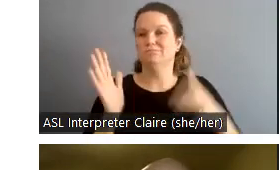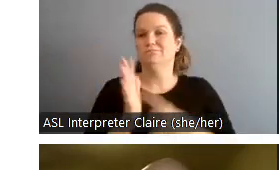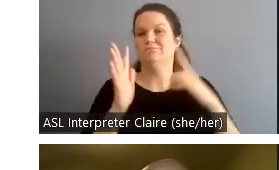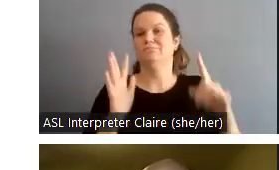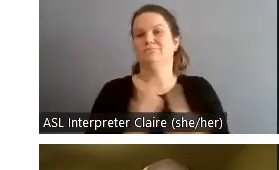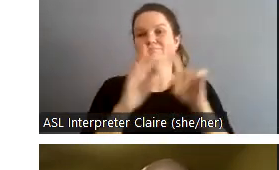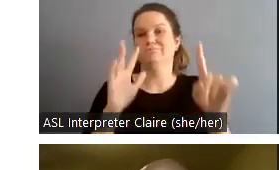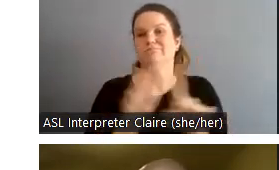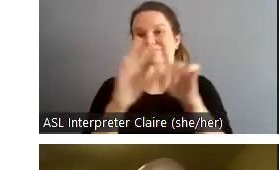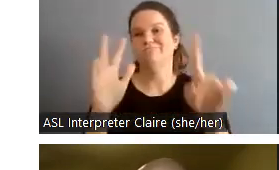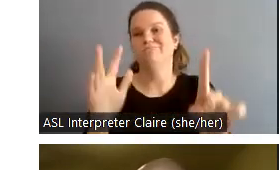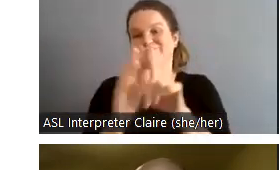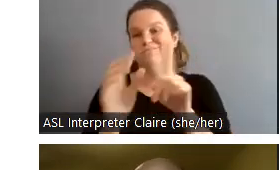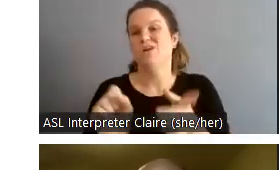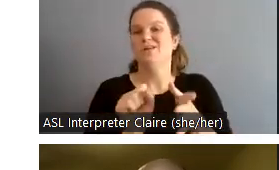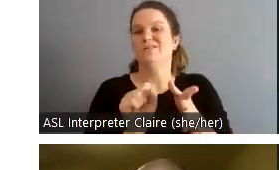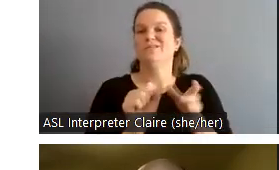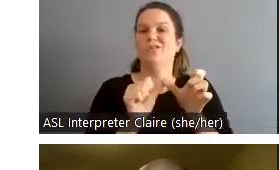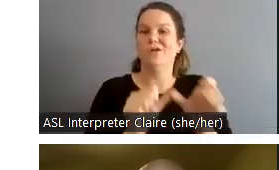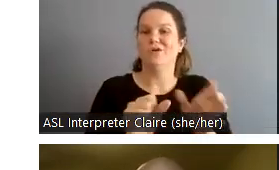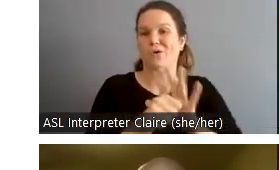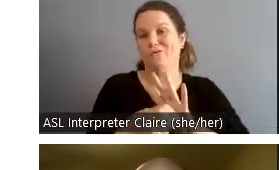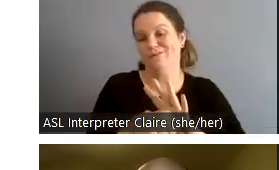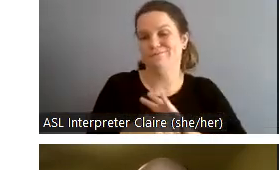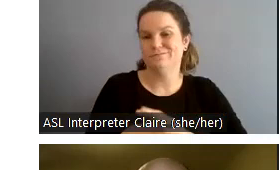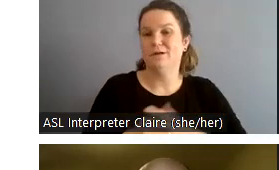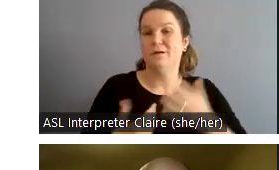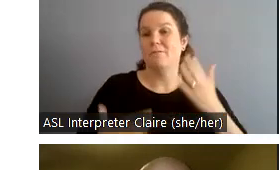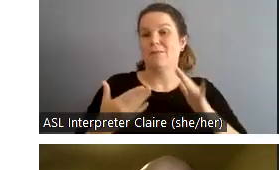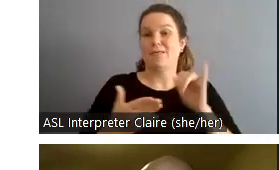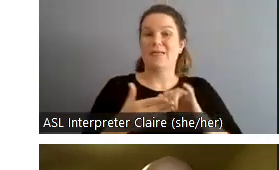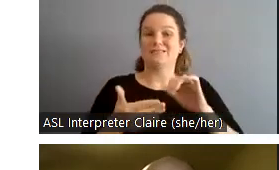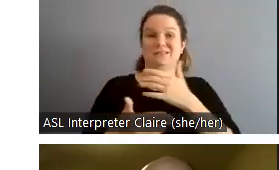COVID- that may be what you need to do or